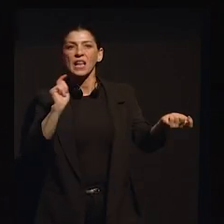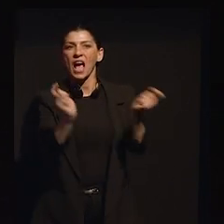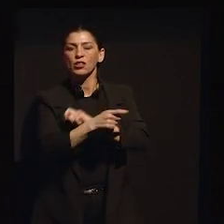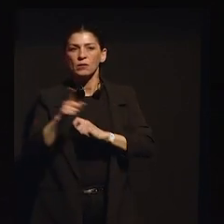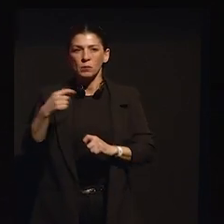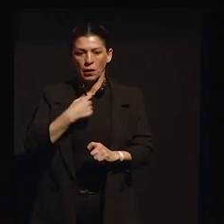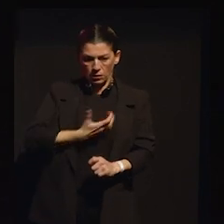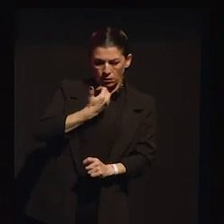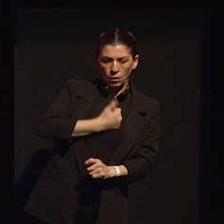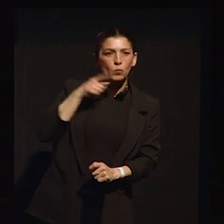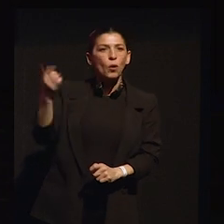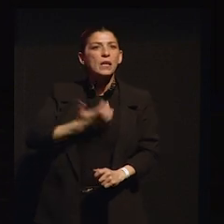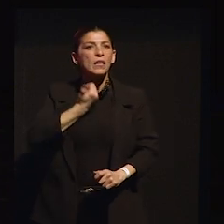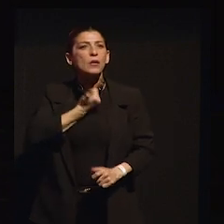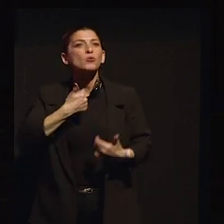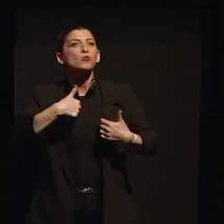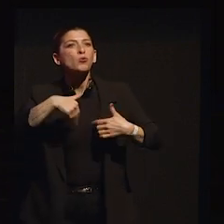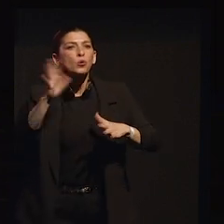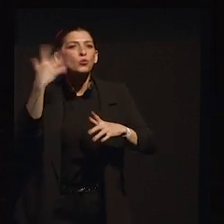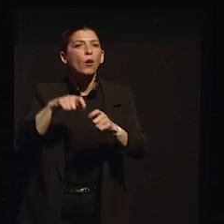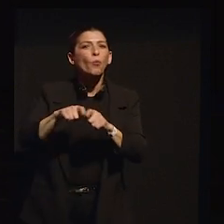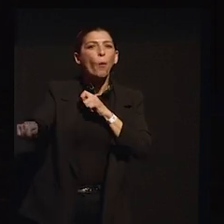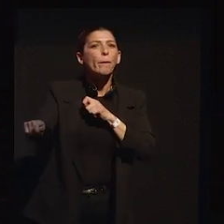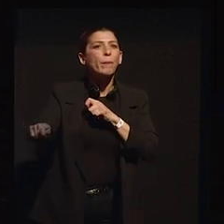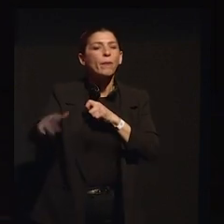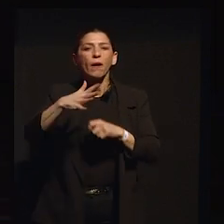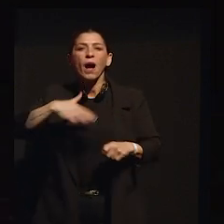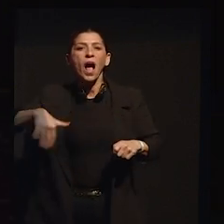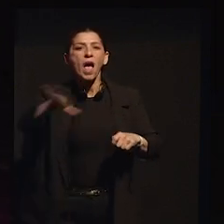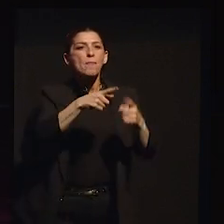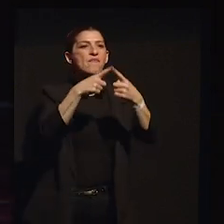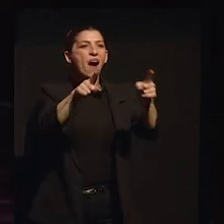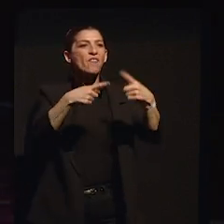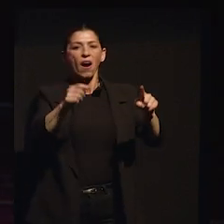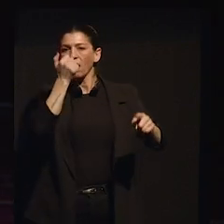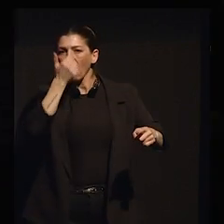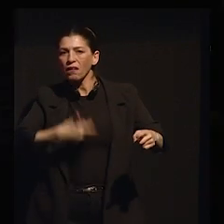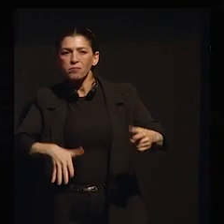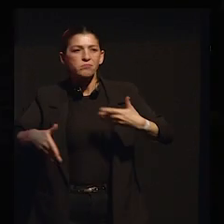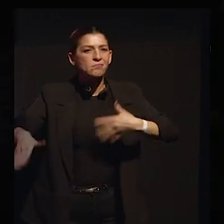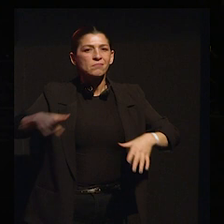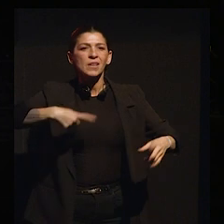And for the others, the power dynamic has, in fact, changed. When we are in pain, she’s not. So Ayşe, Fatma, and then